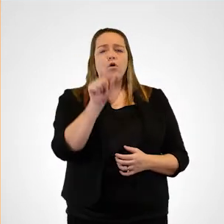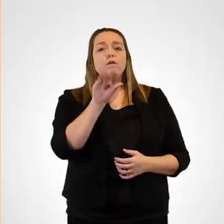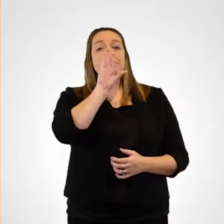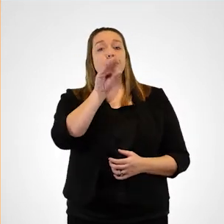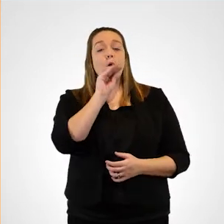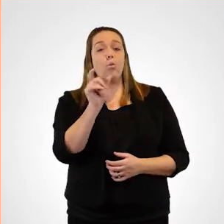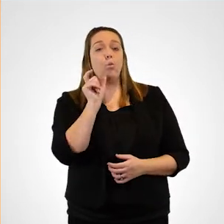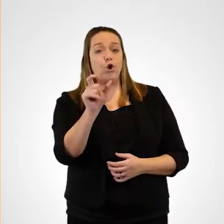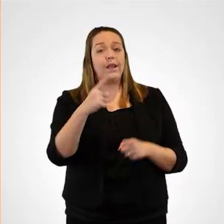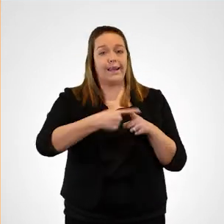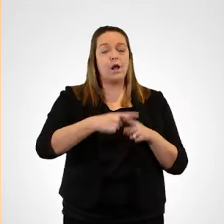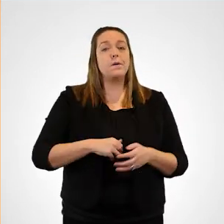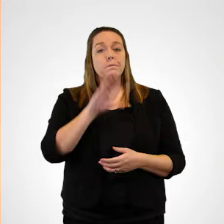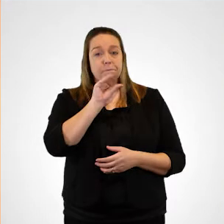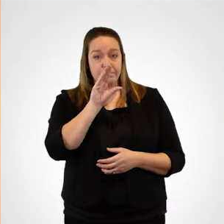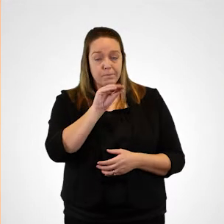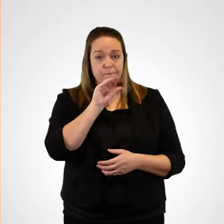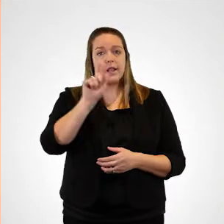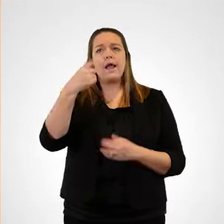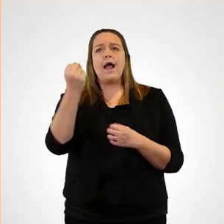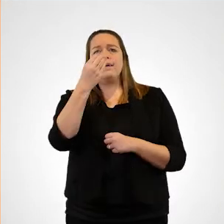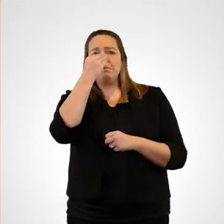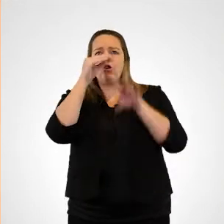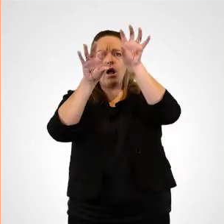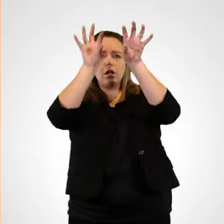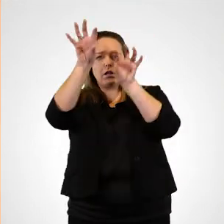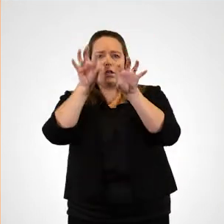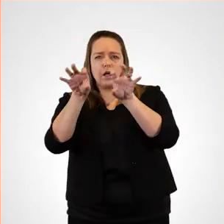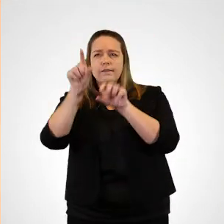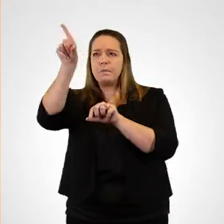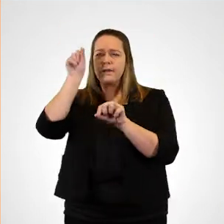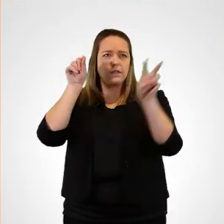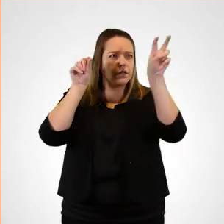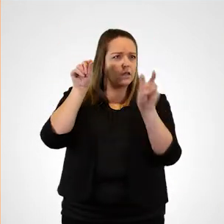and then they get a choice of pictures and they have to choose the correct one.